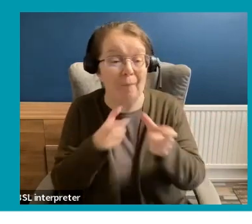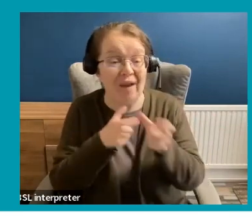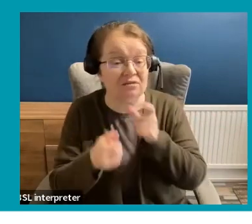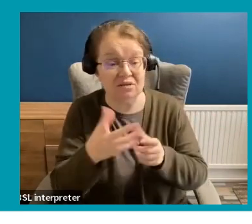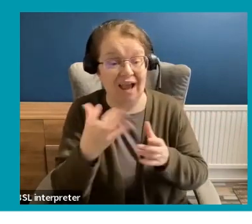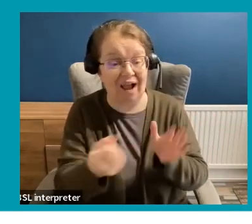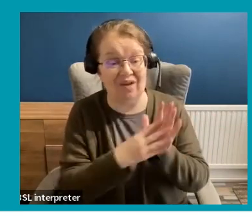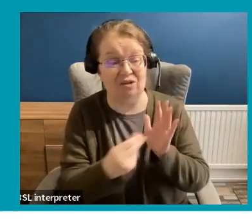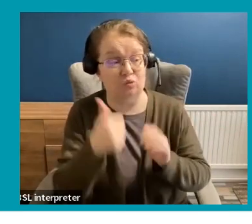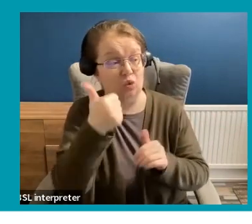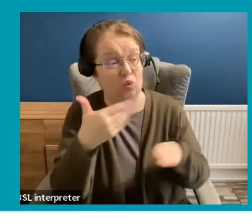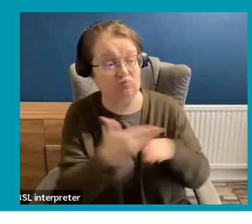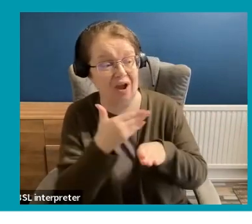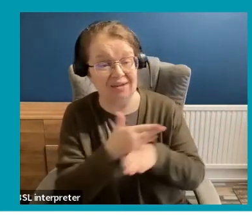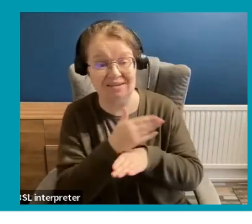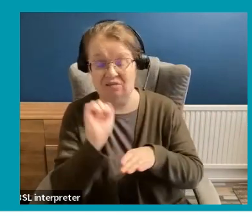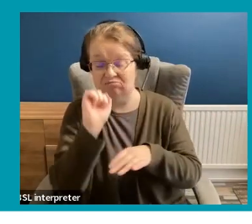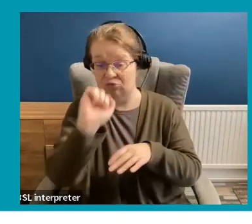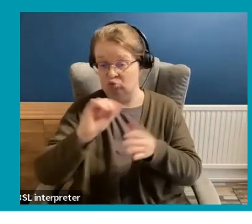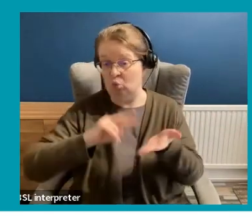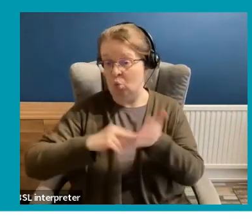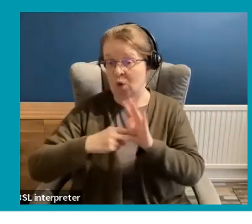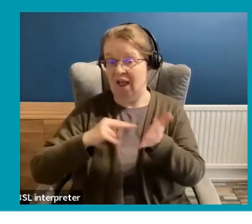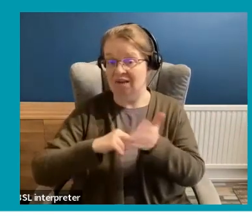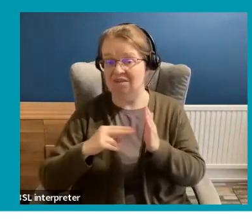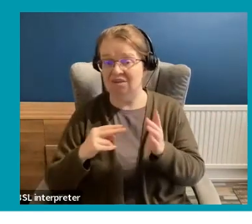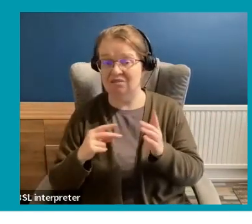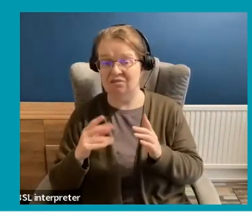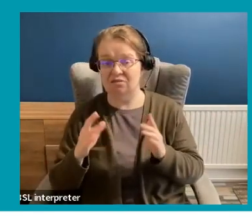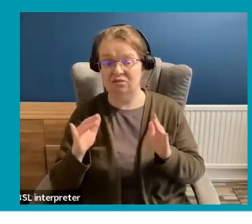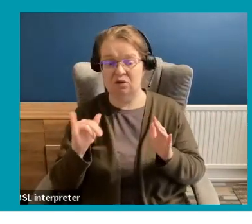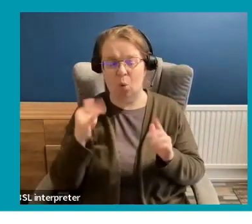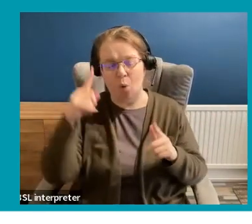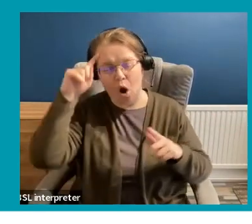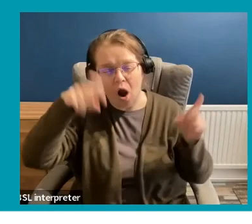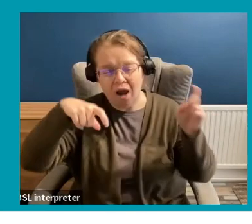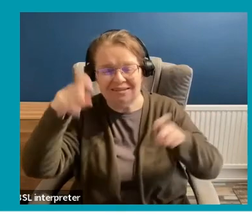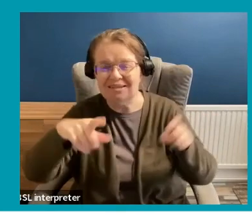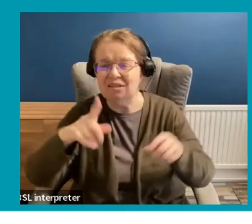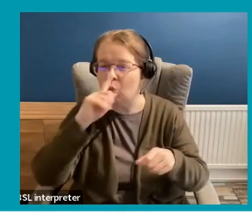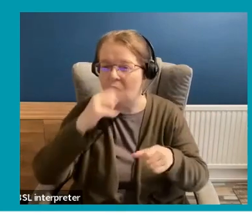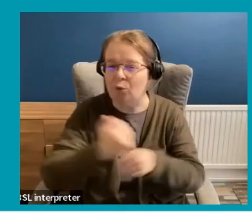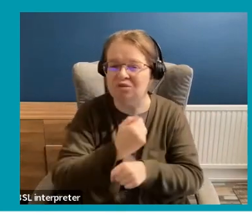where this has been working in your organization or maybe ideas of what you can do differently.